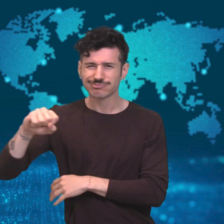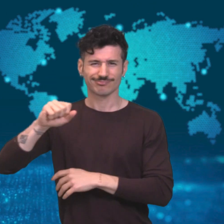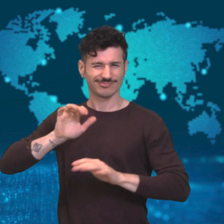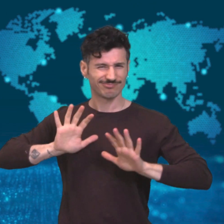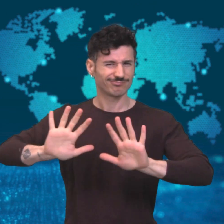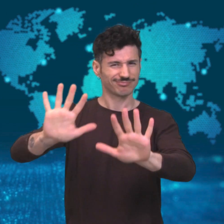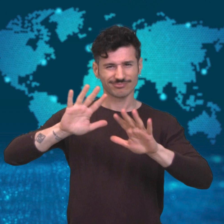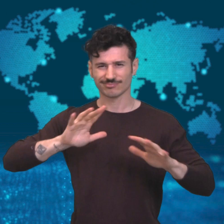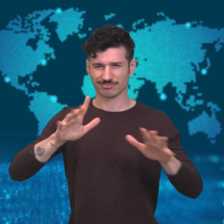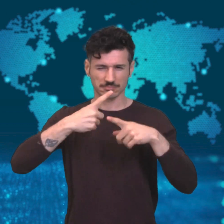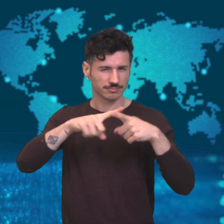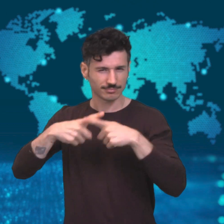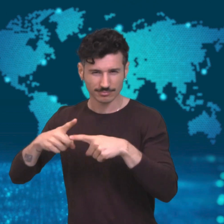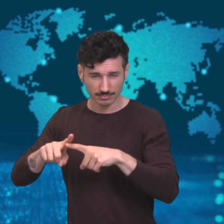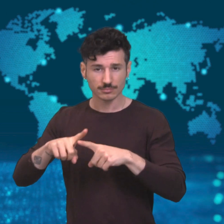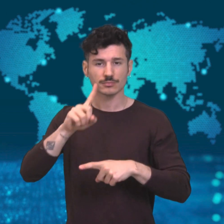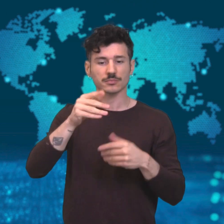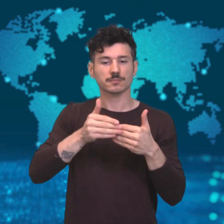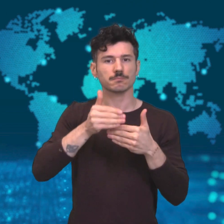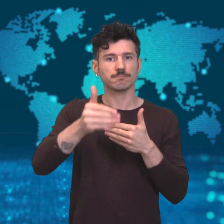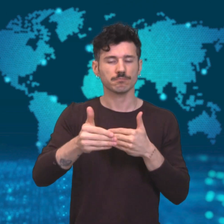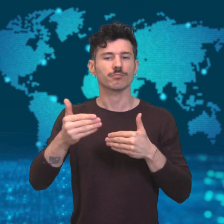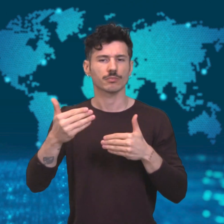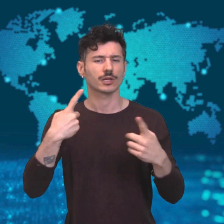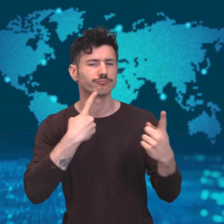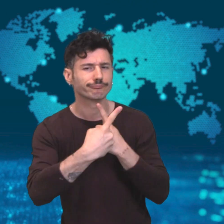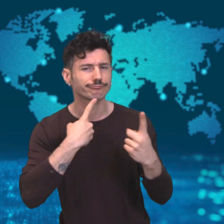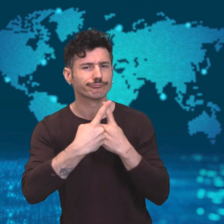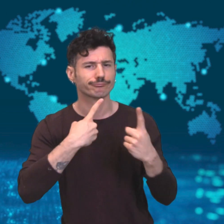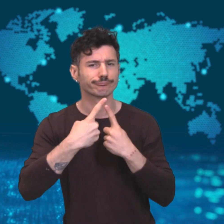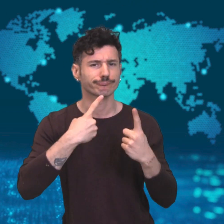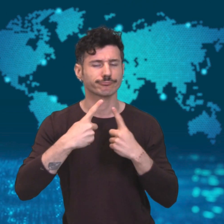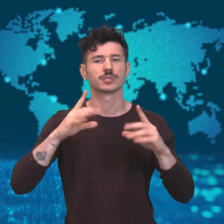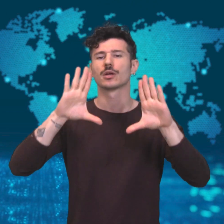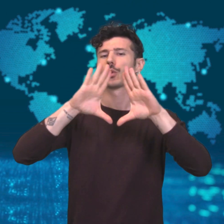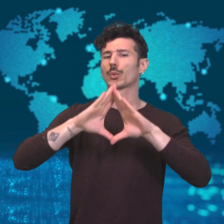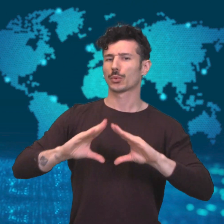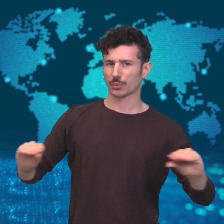throwing stones, and pushing and shoving and was